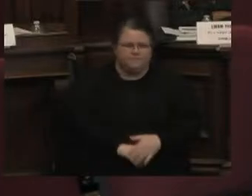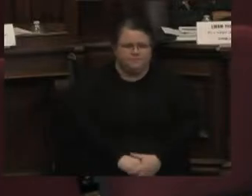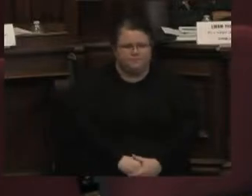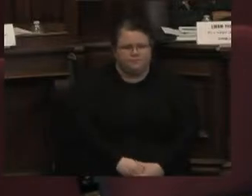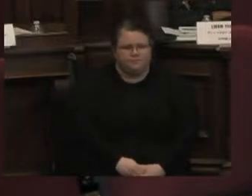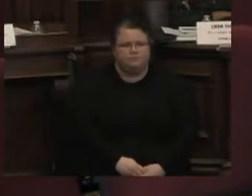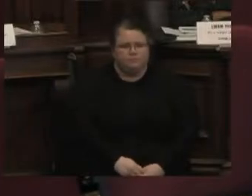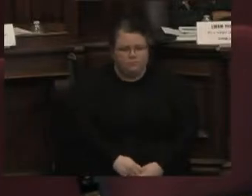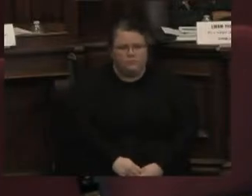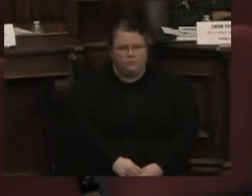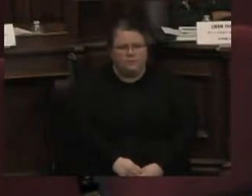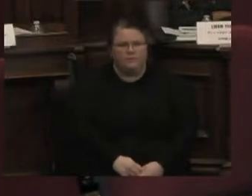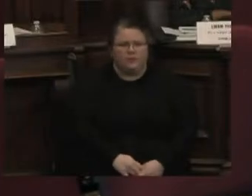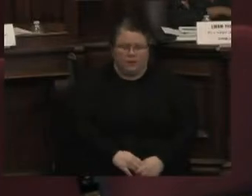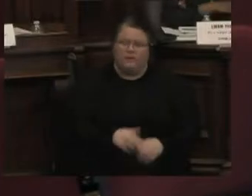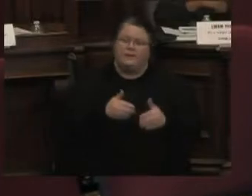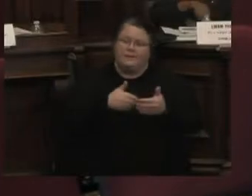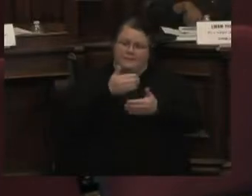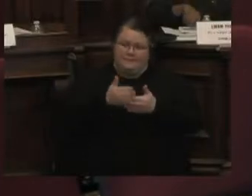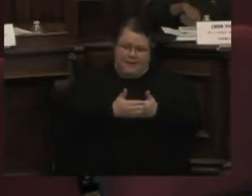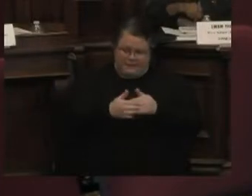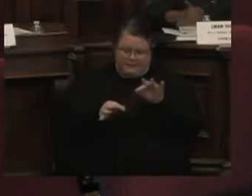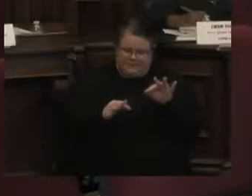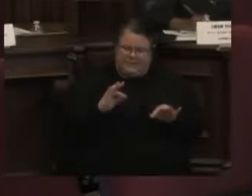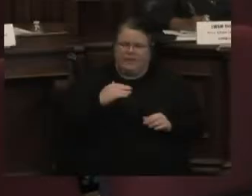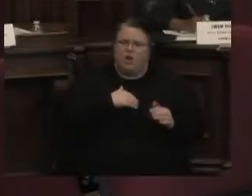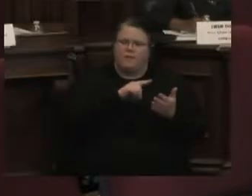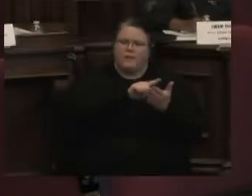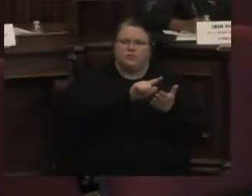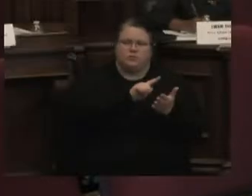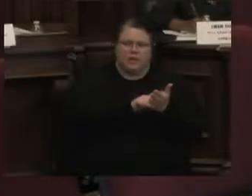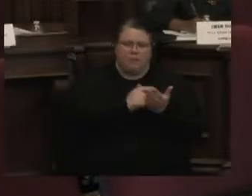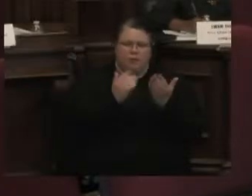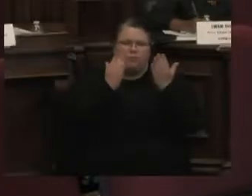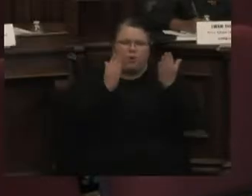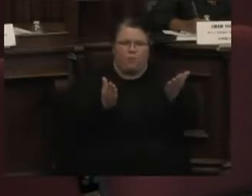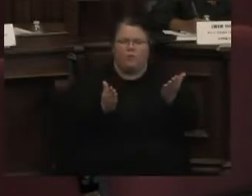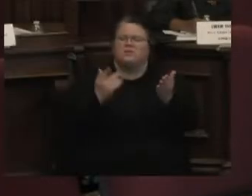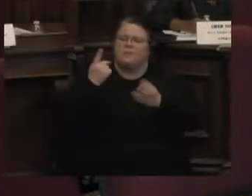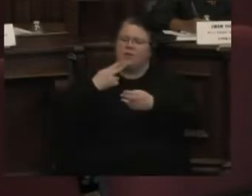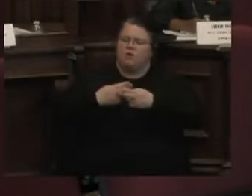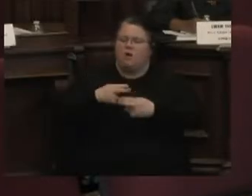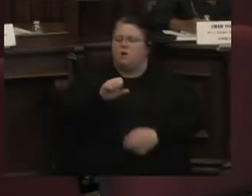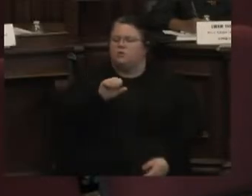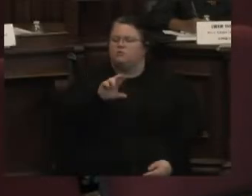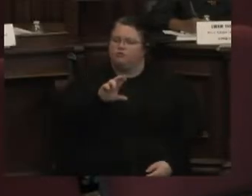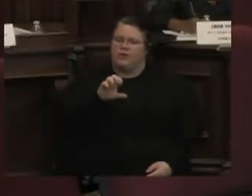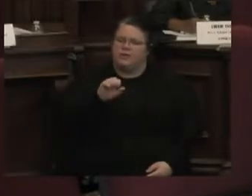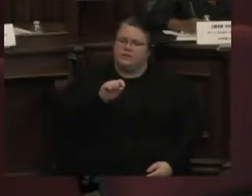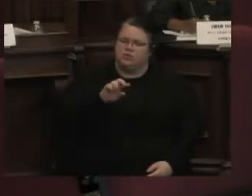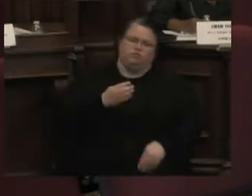that we do appreciate that